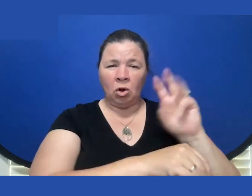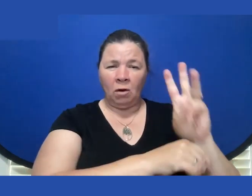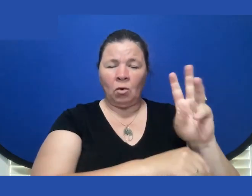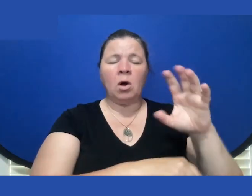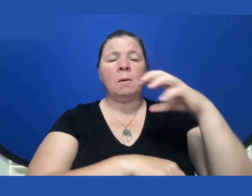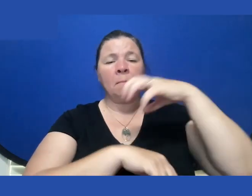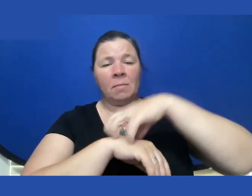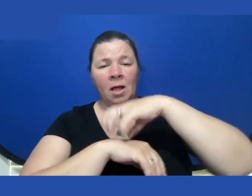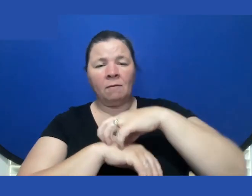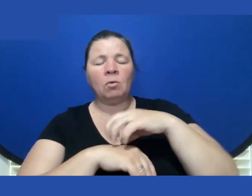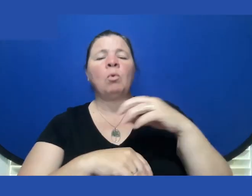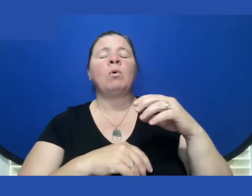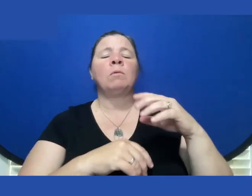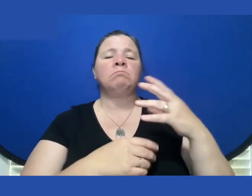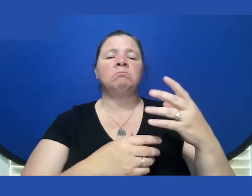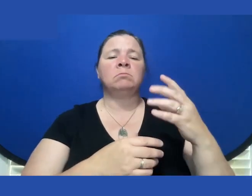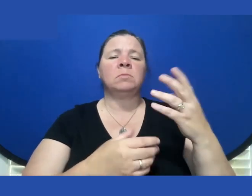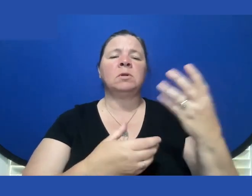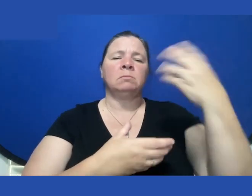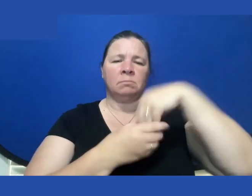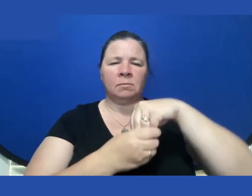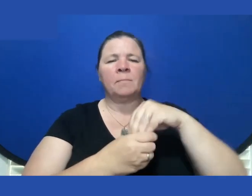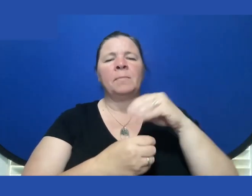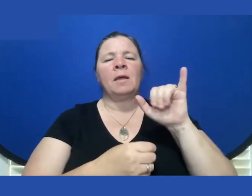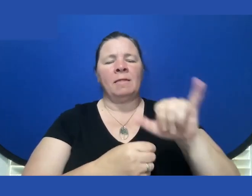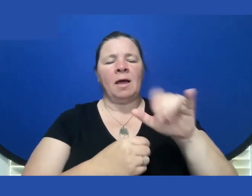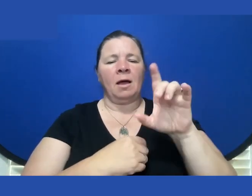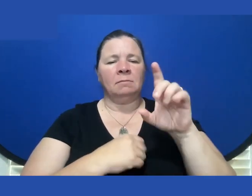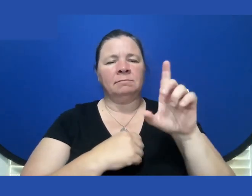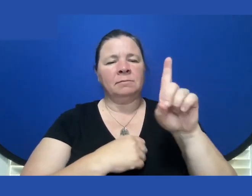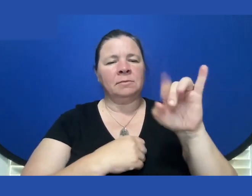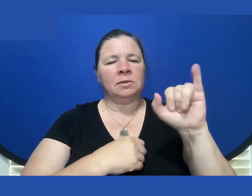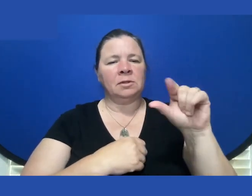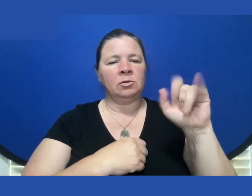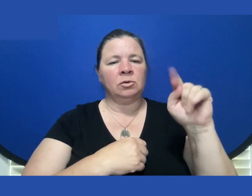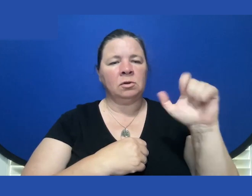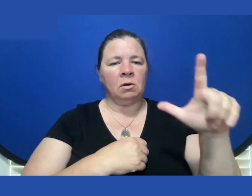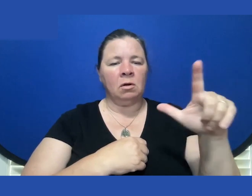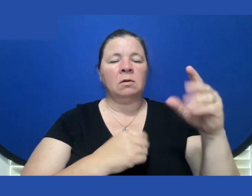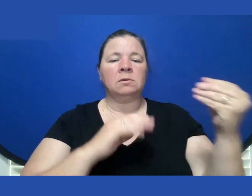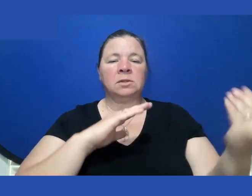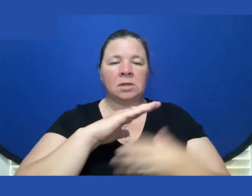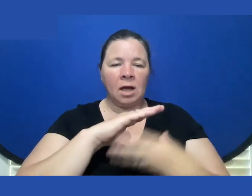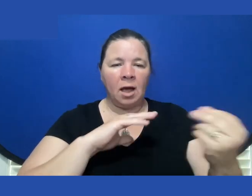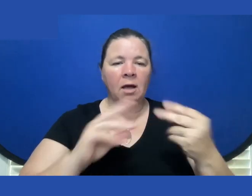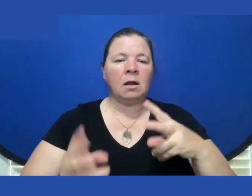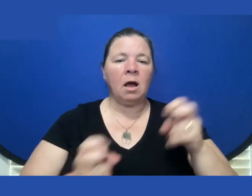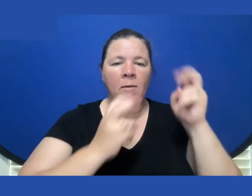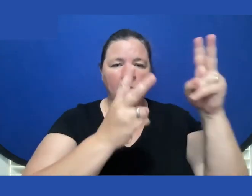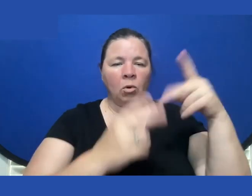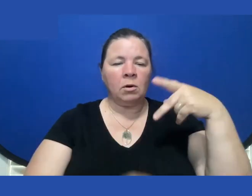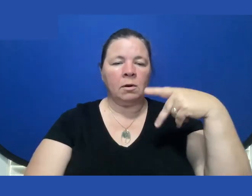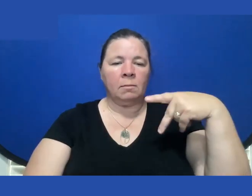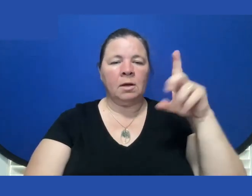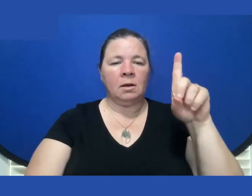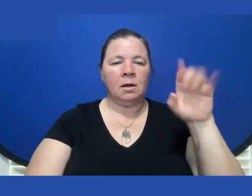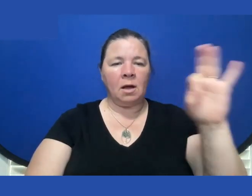the digital and structured format of that medical record. So, everything's been scanned and uploaded, typically PDF, images, TIFs,